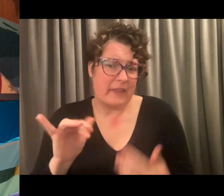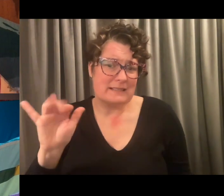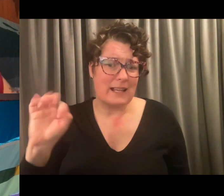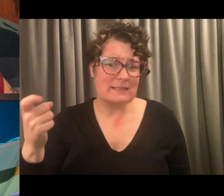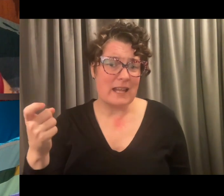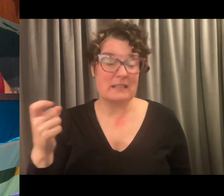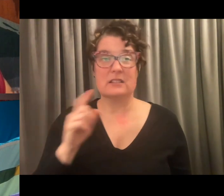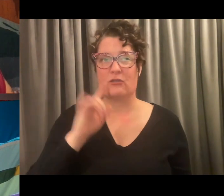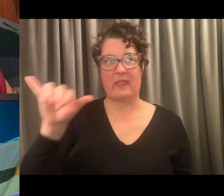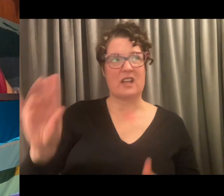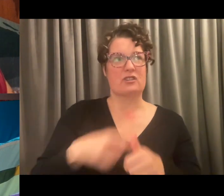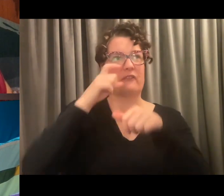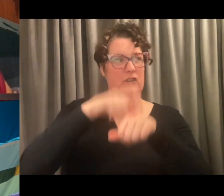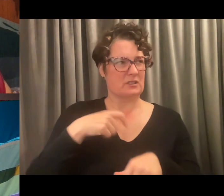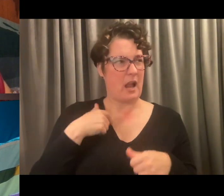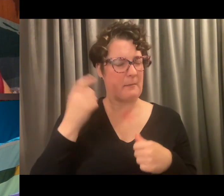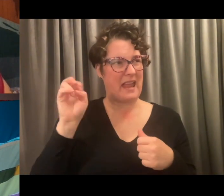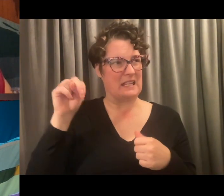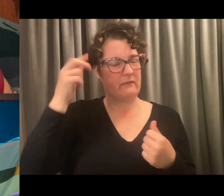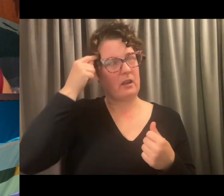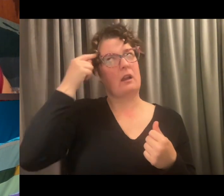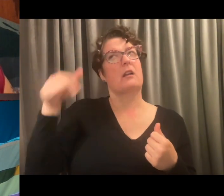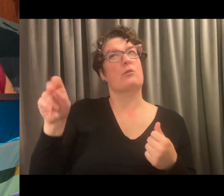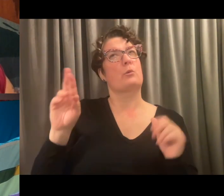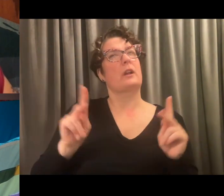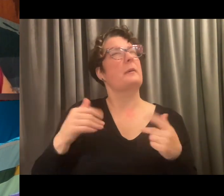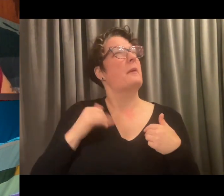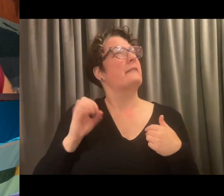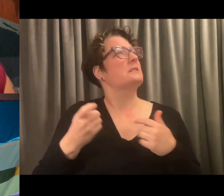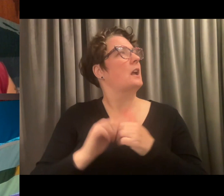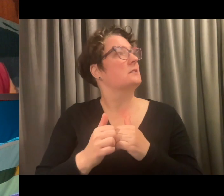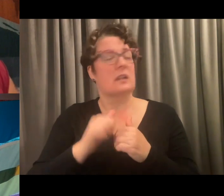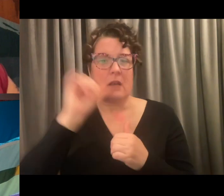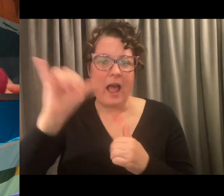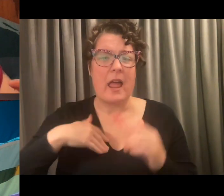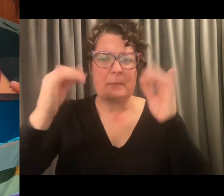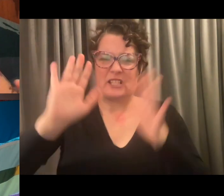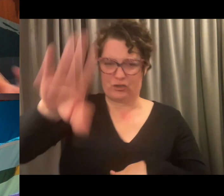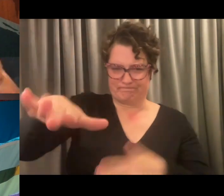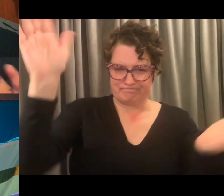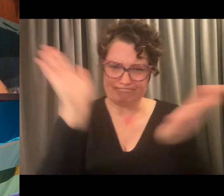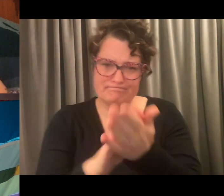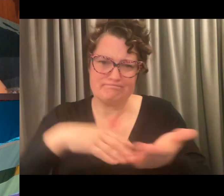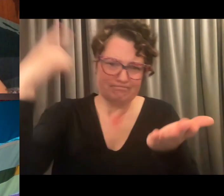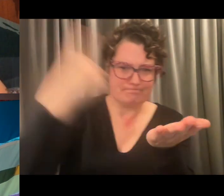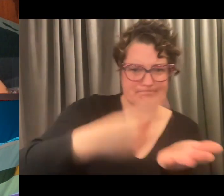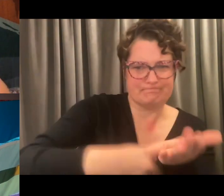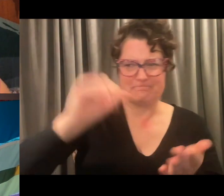It wasn't my teacher being like, let's talk about sex in this gross way. It was like she was just letting us have a conversation and being like,